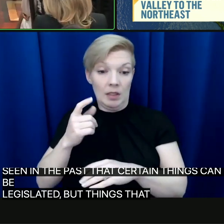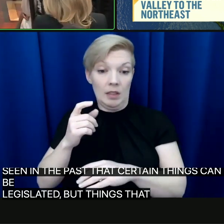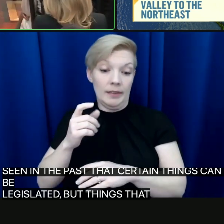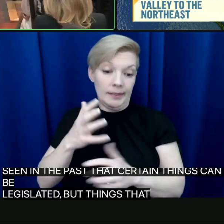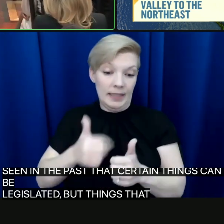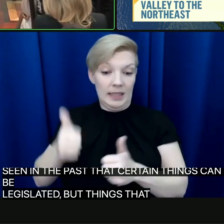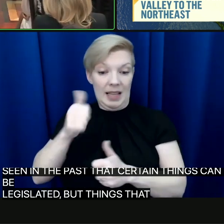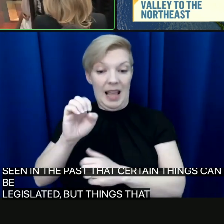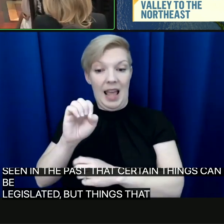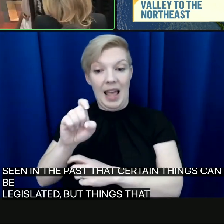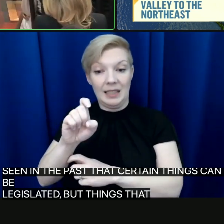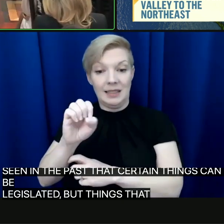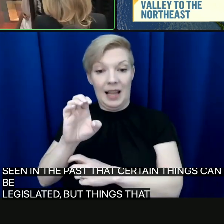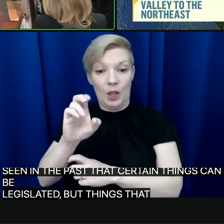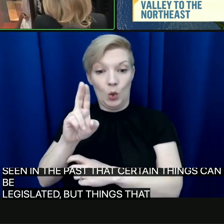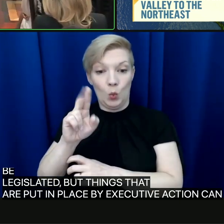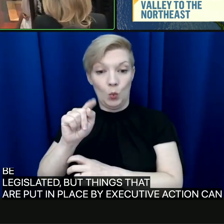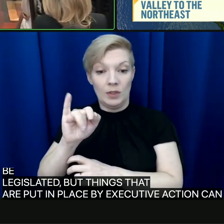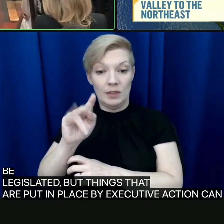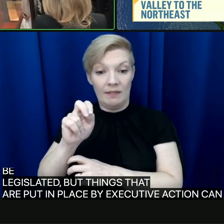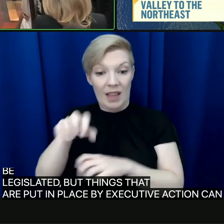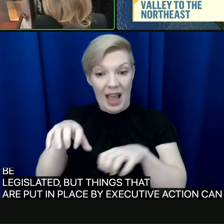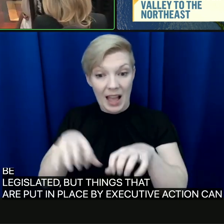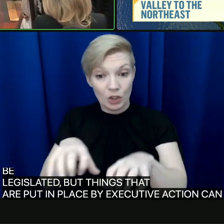So we have to make sure that if we want